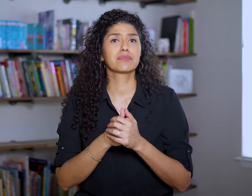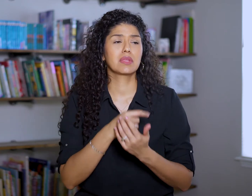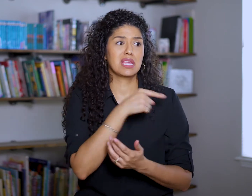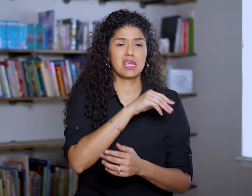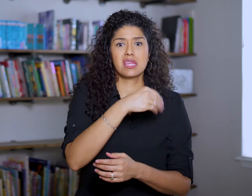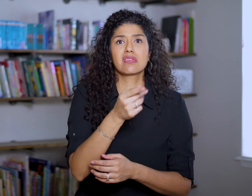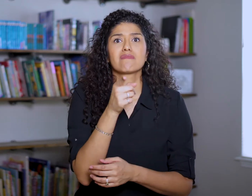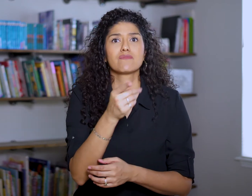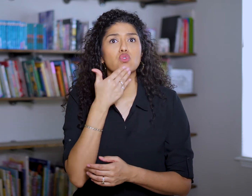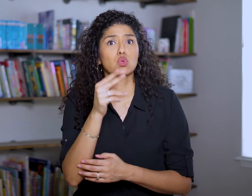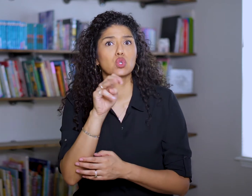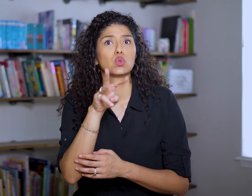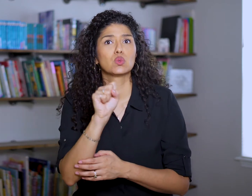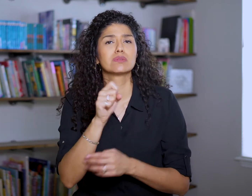he gives David the good news.